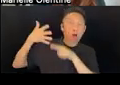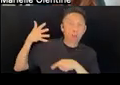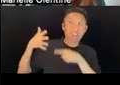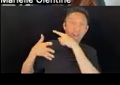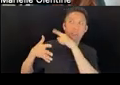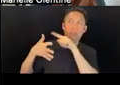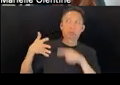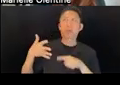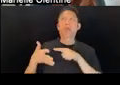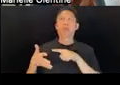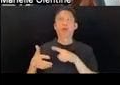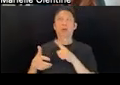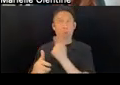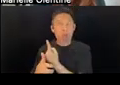And we have no idea what happened behind the scenes